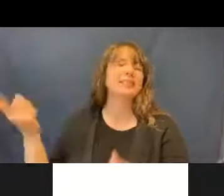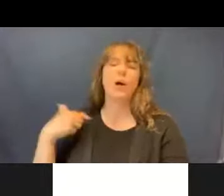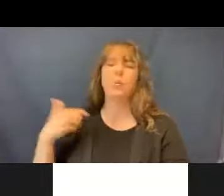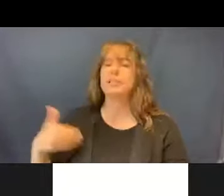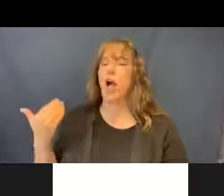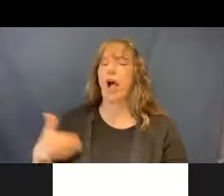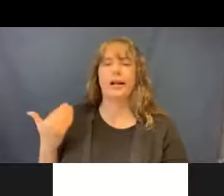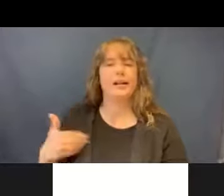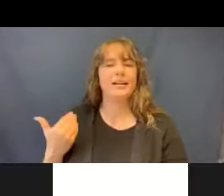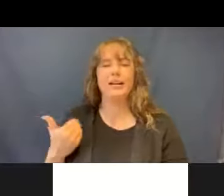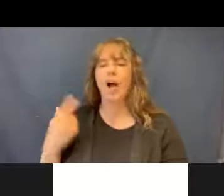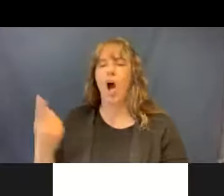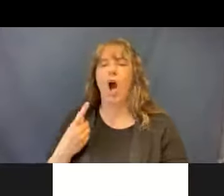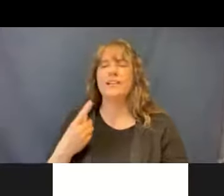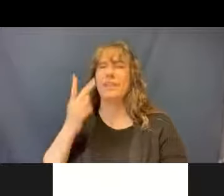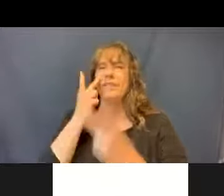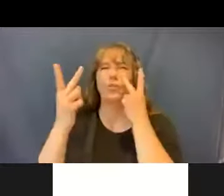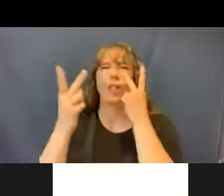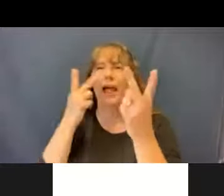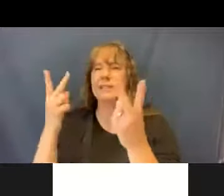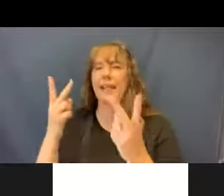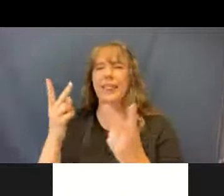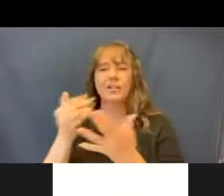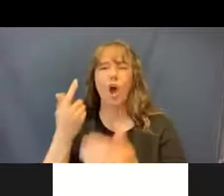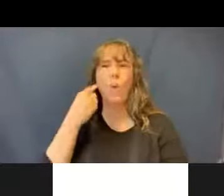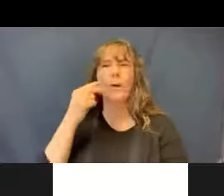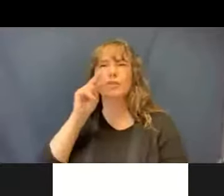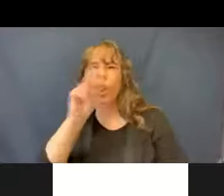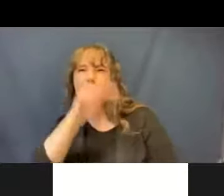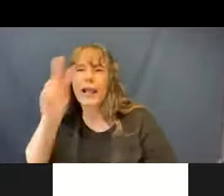visualizing things. I was always looking at body language and people's facial expressions